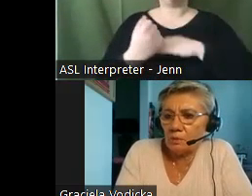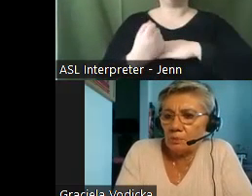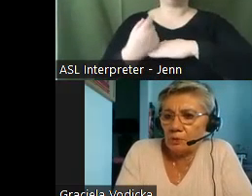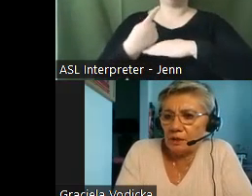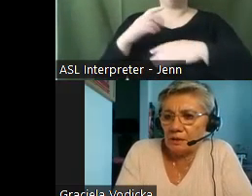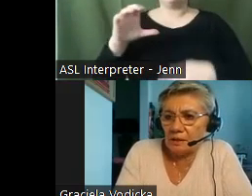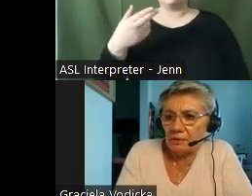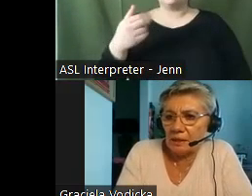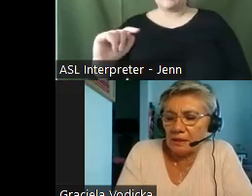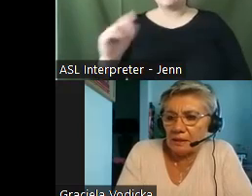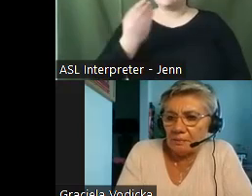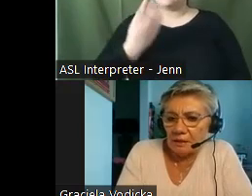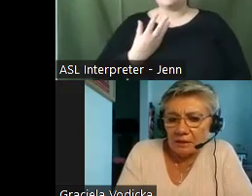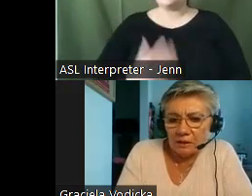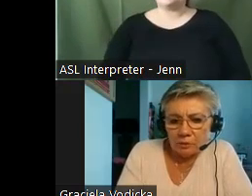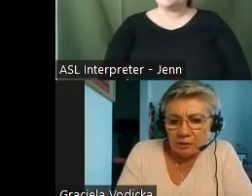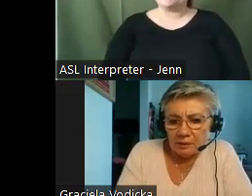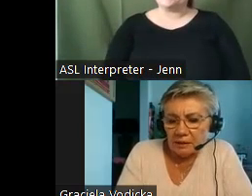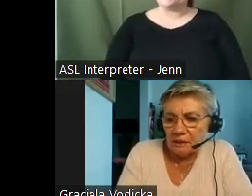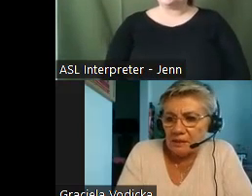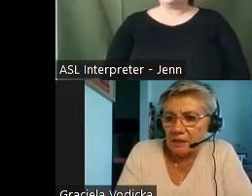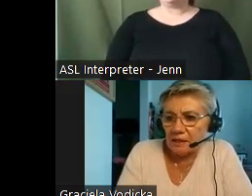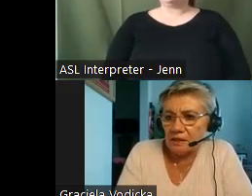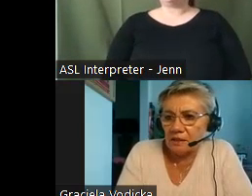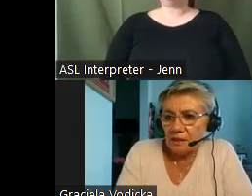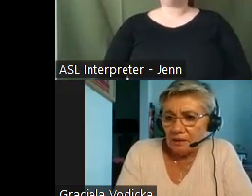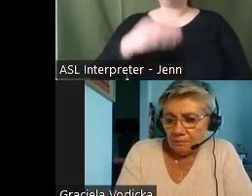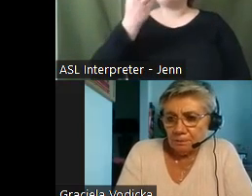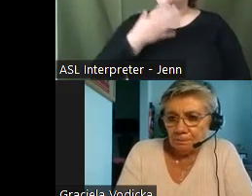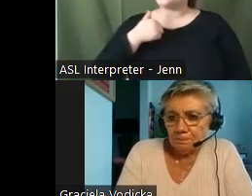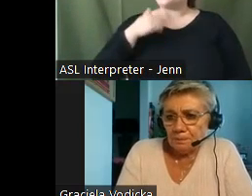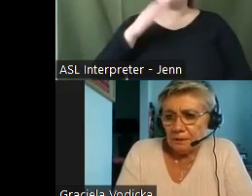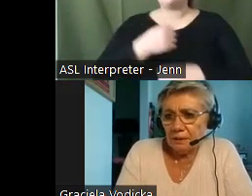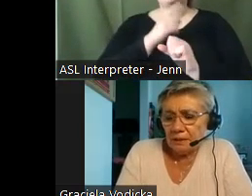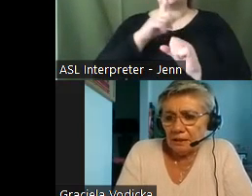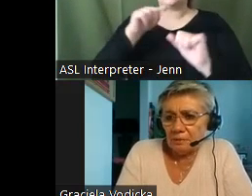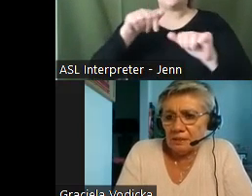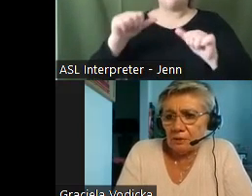whatever your comfort is to let me know so I can make sure that you can pin the ASL interpreter